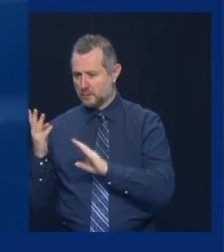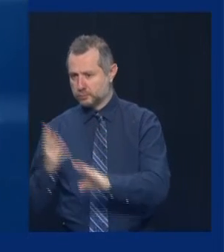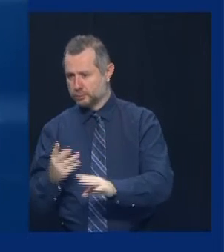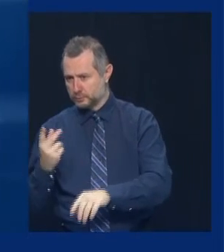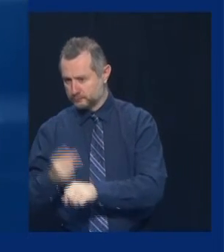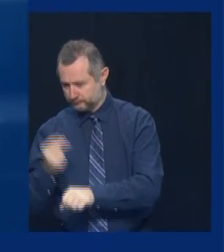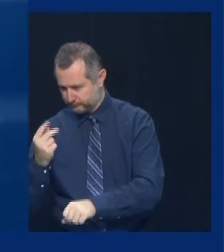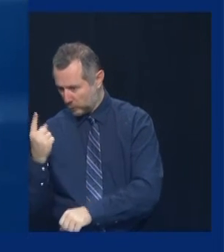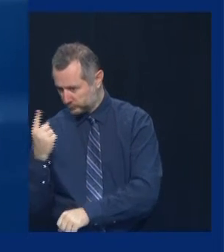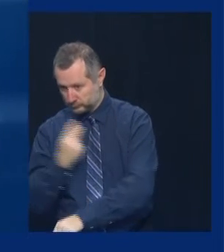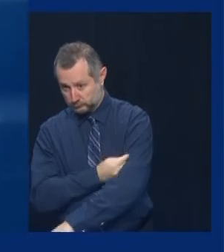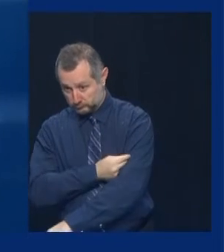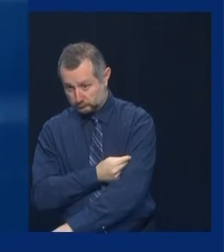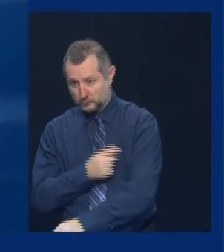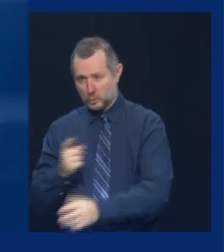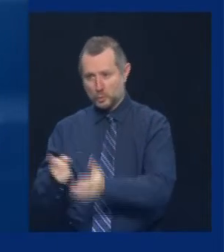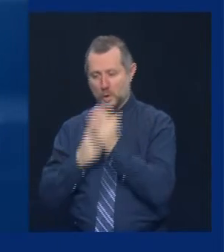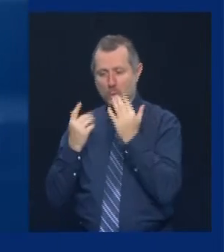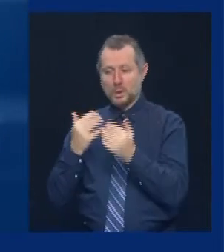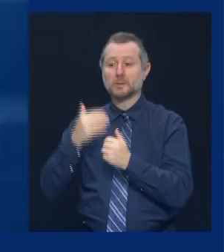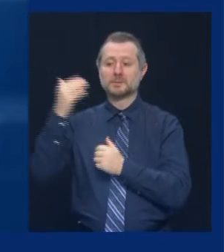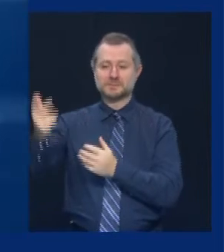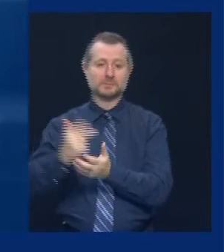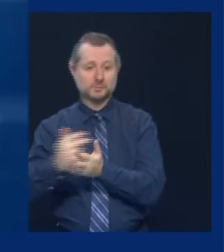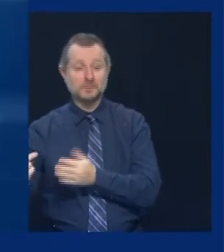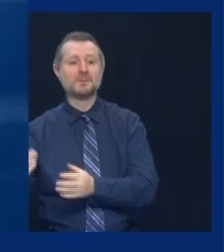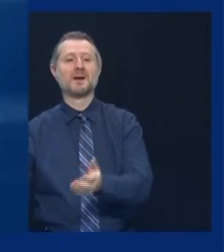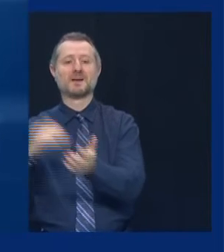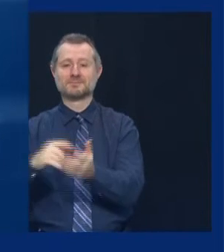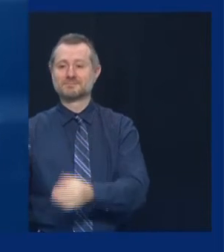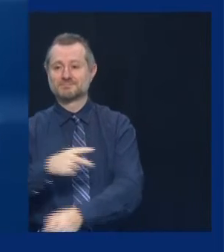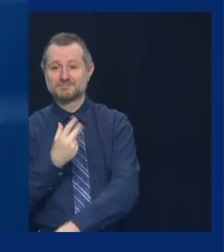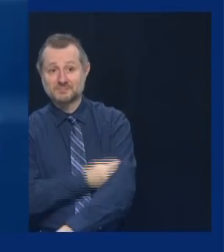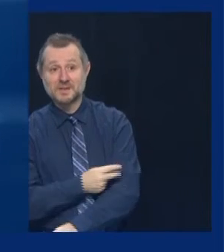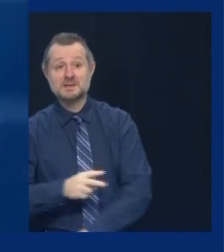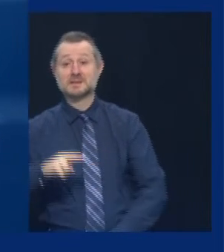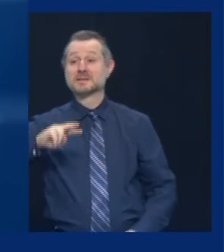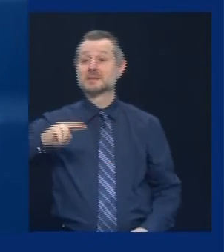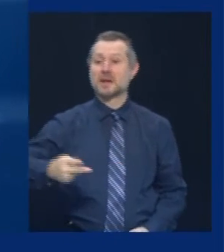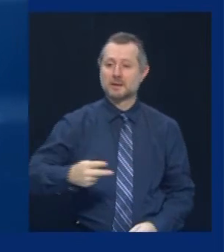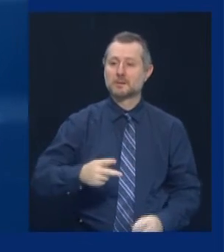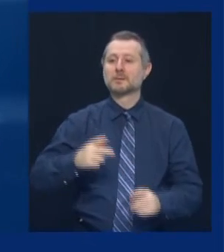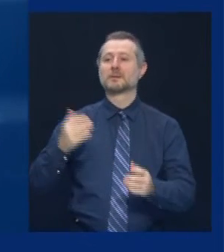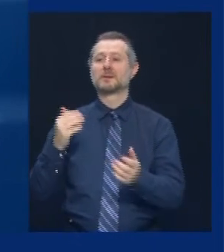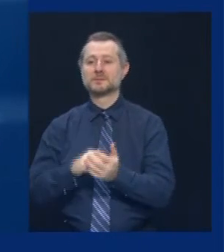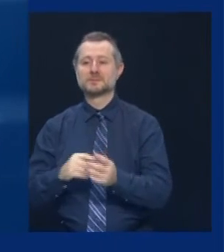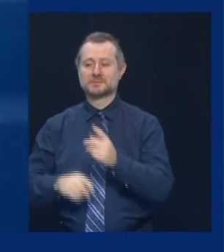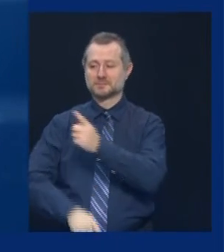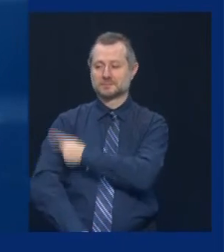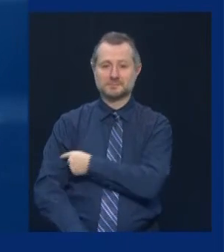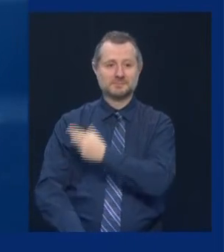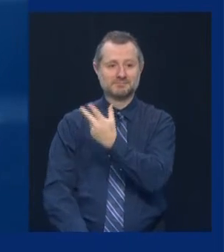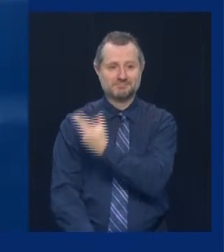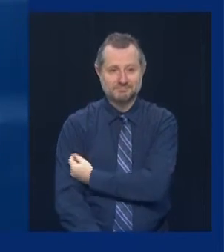EACH FACILITY, DAY ONE, EVERYBODY RECEIVES ONE SHOT THAT